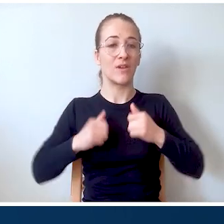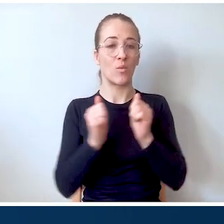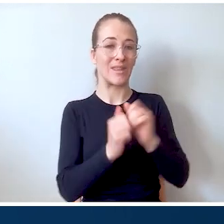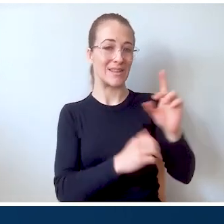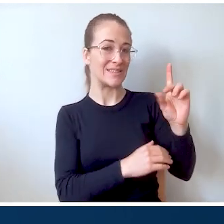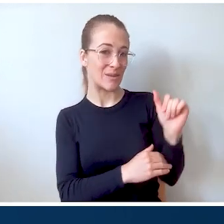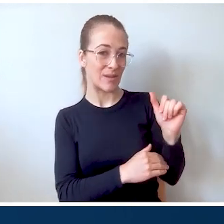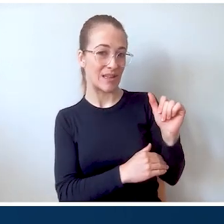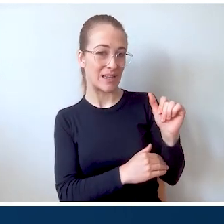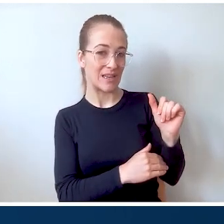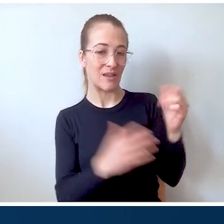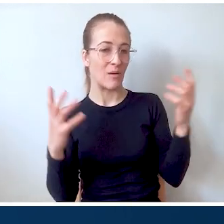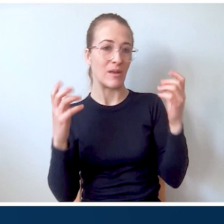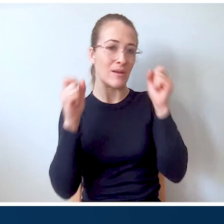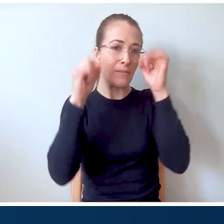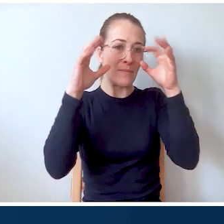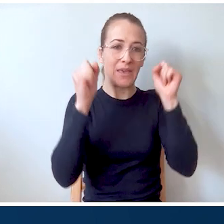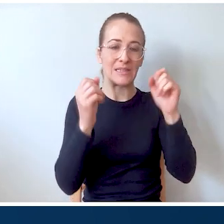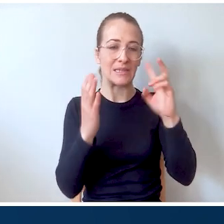then, my goodness, what a tremendous purpose in life.